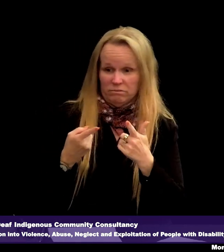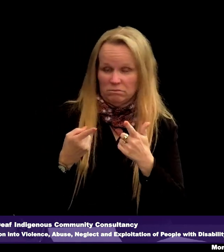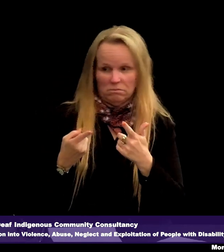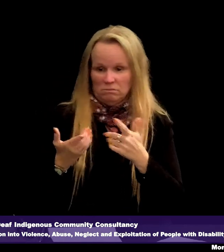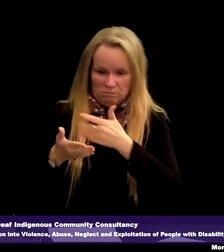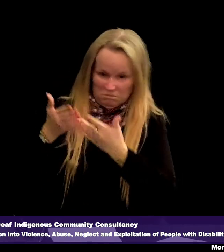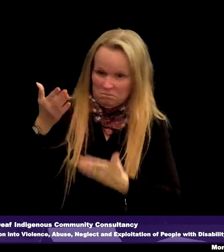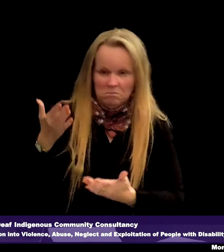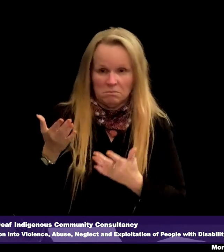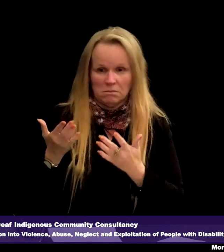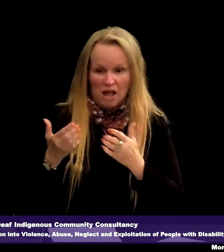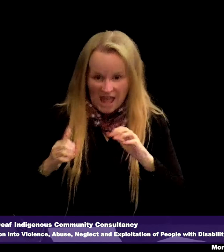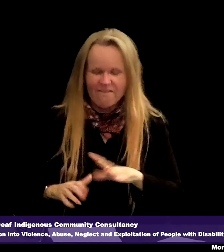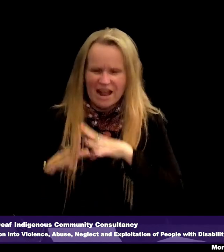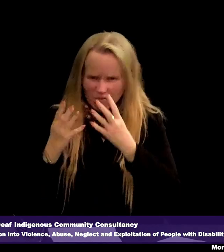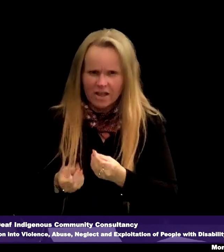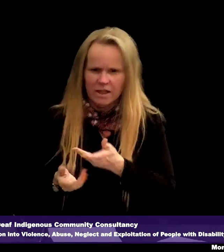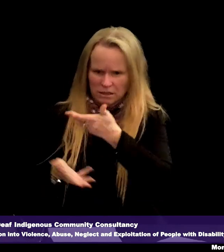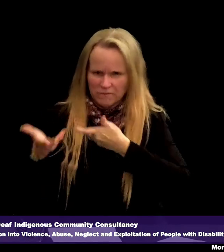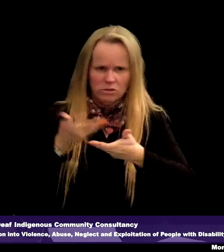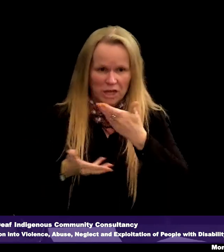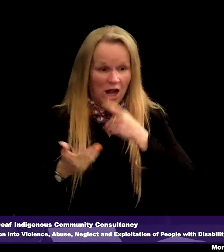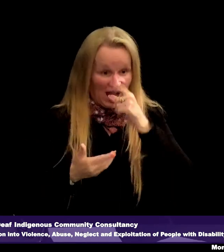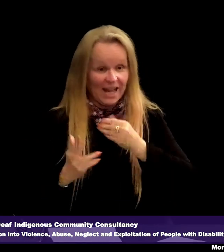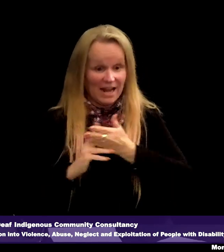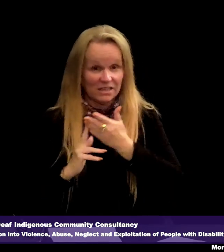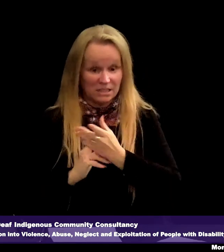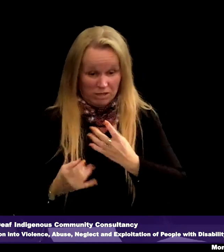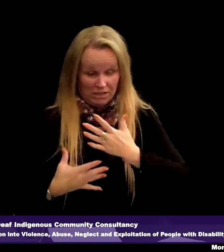information, I have a whole range of opportunities that have been provided to me